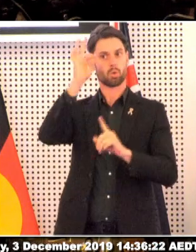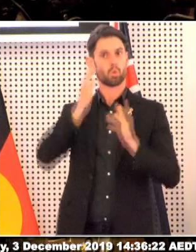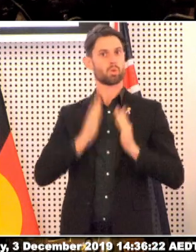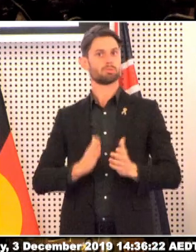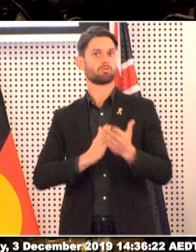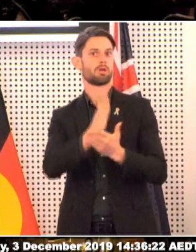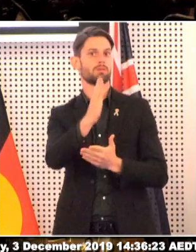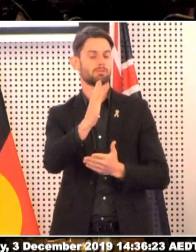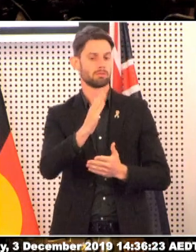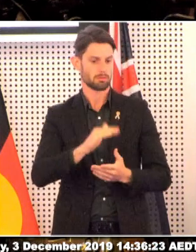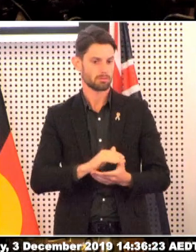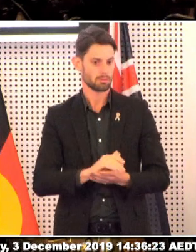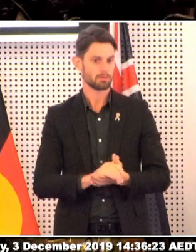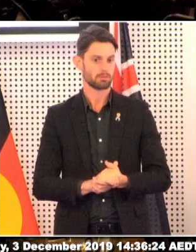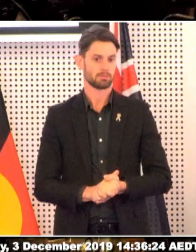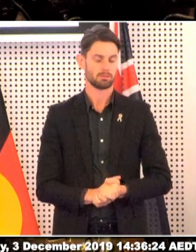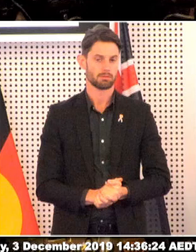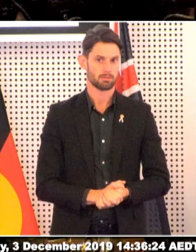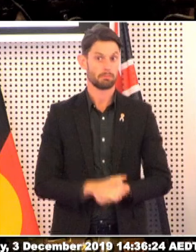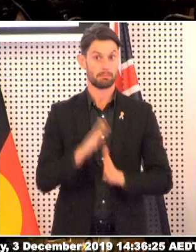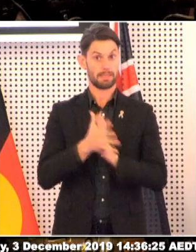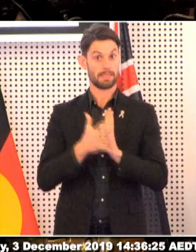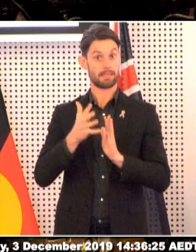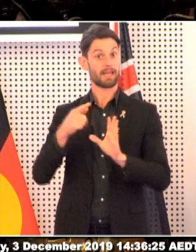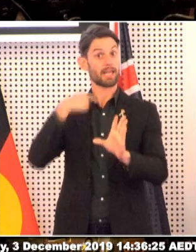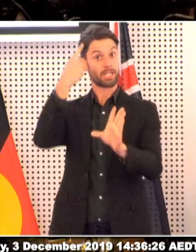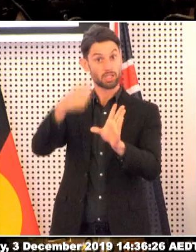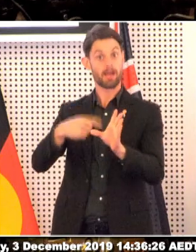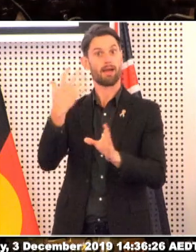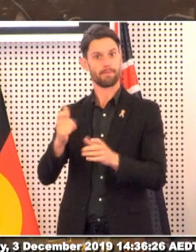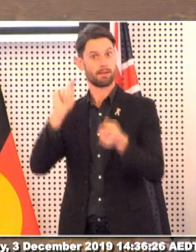So these will be part of the new powers and duties; is that right? Yes.